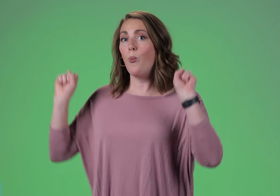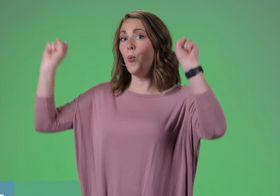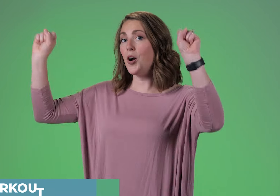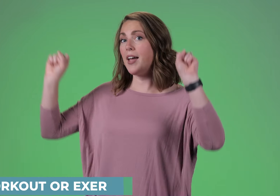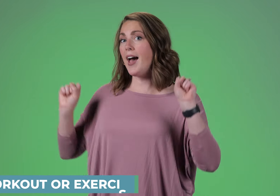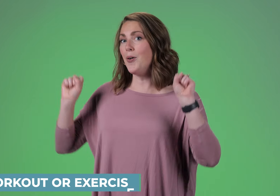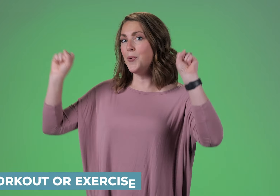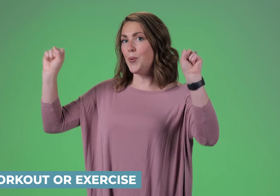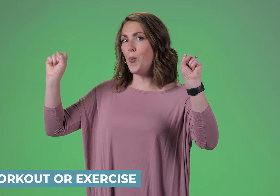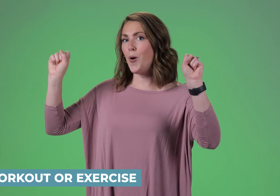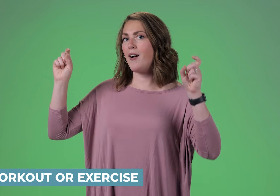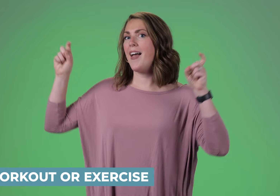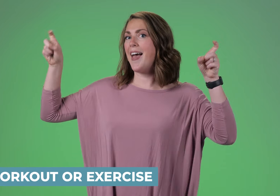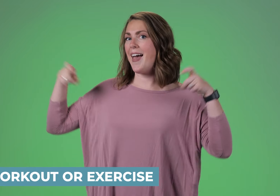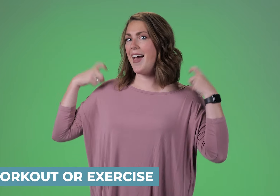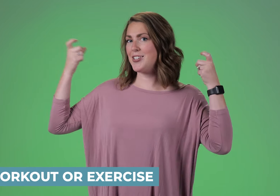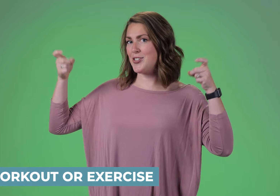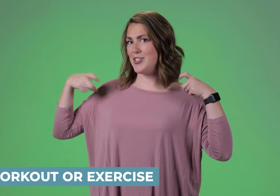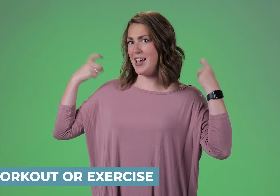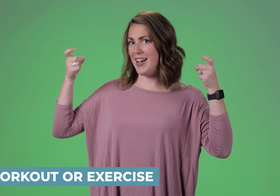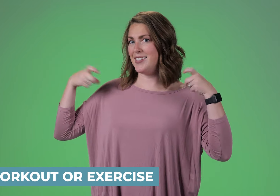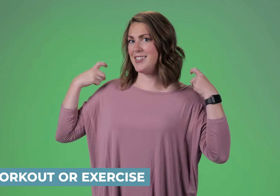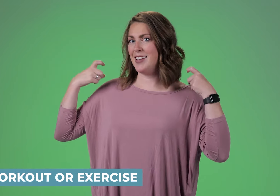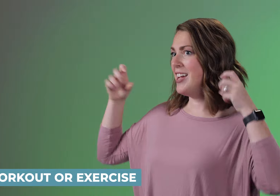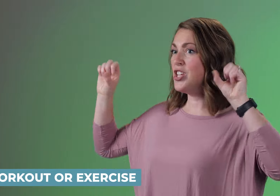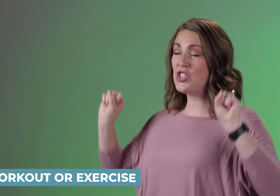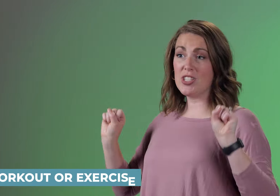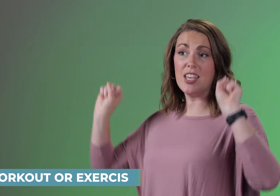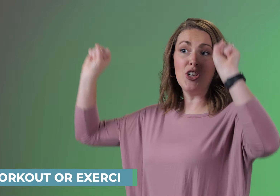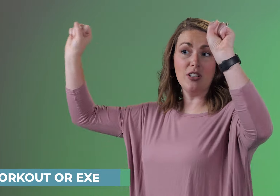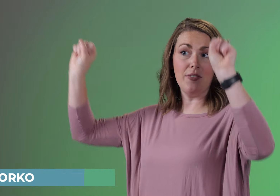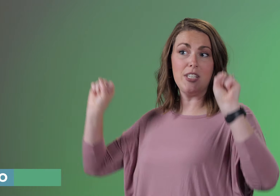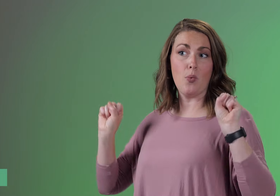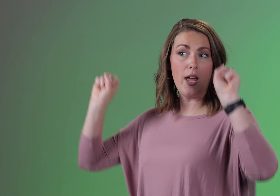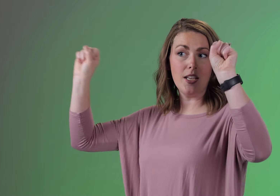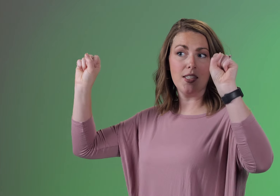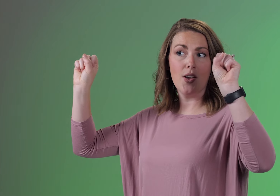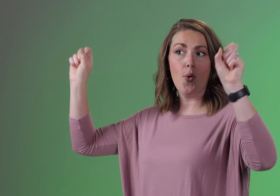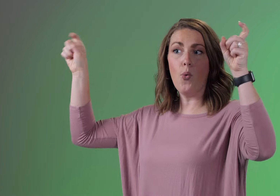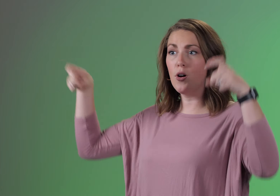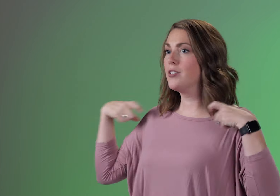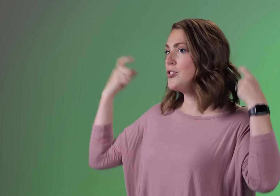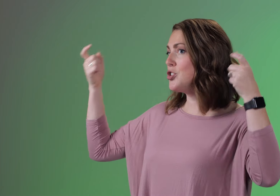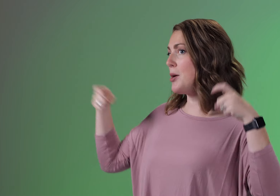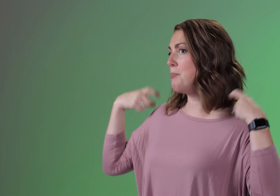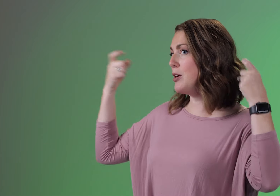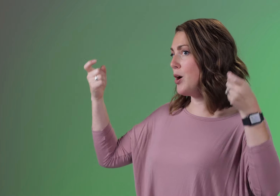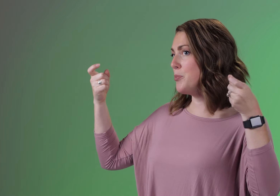Work out or exercise. It's just like you're lifting weights or jumping rope.